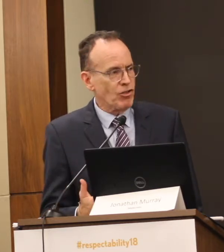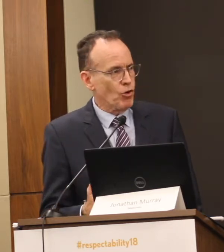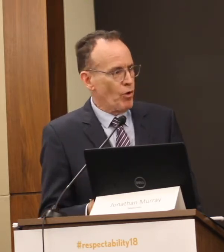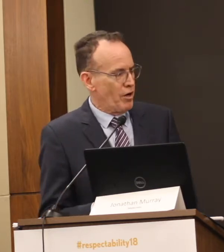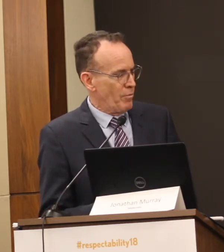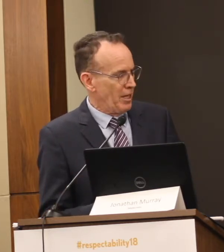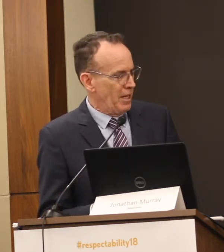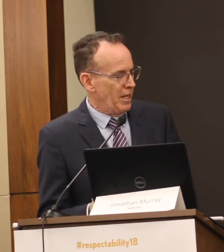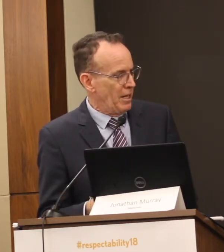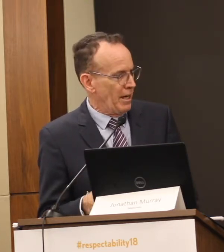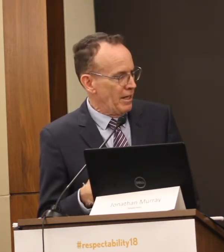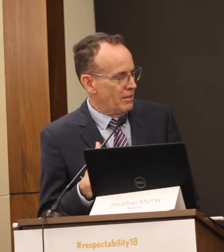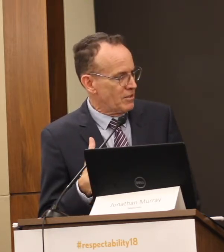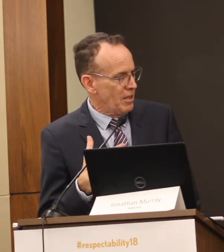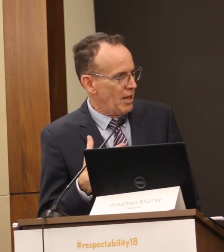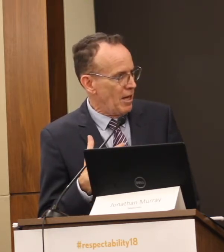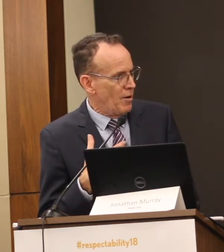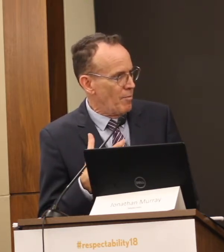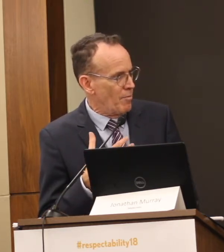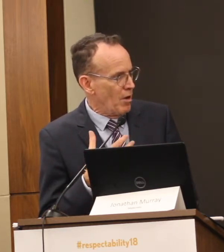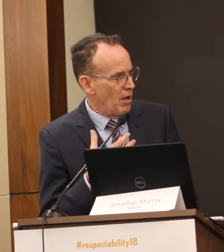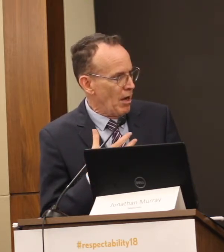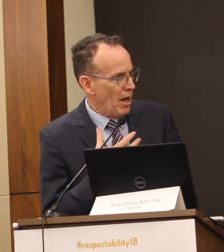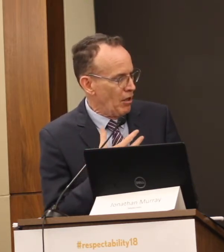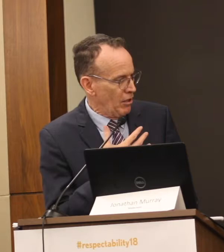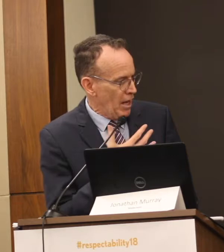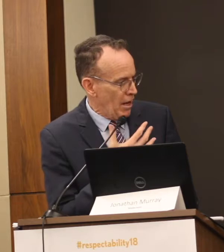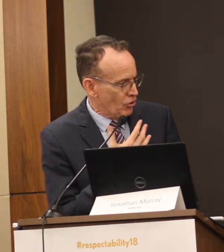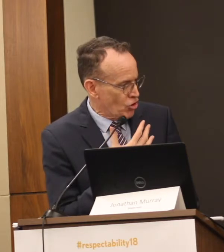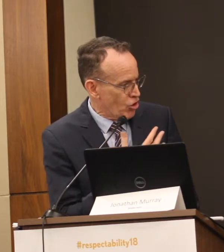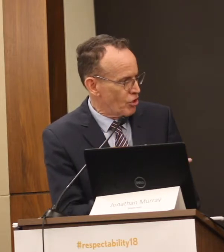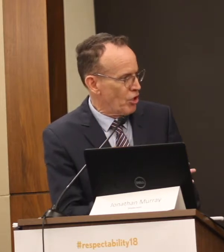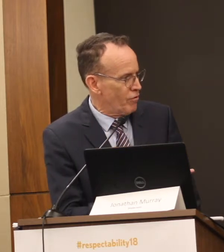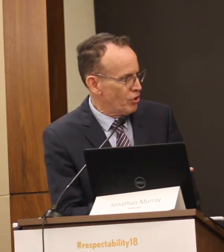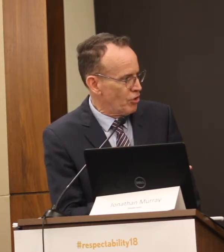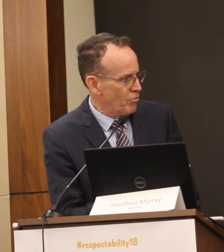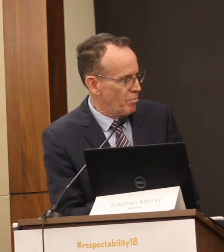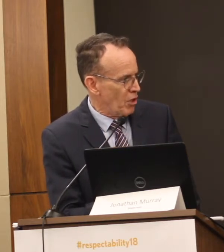sure where to begin